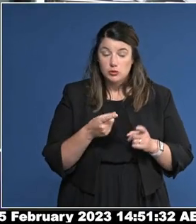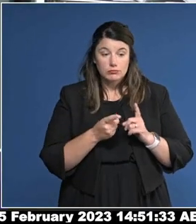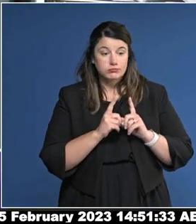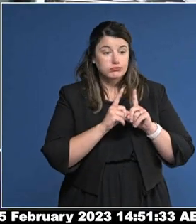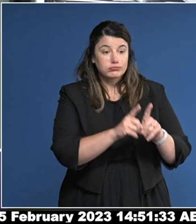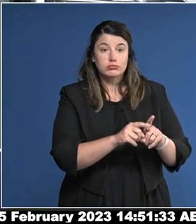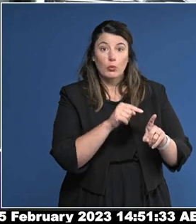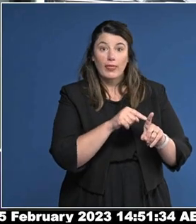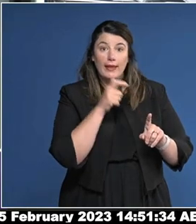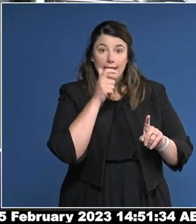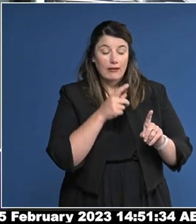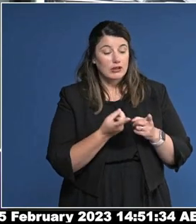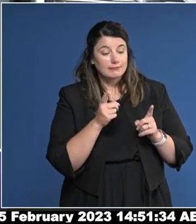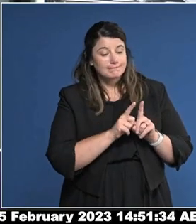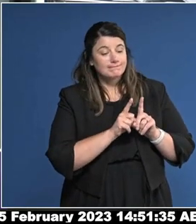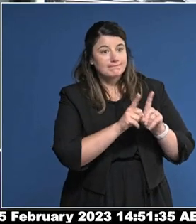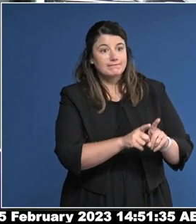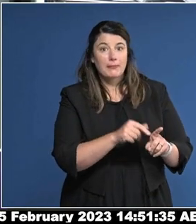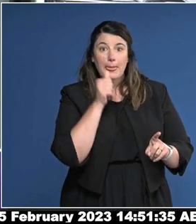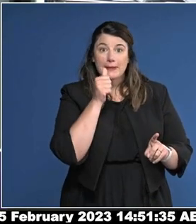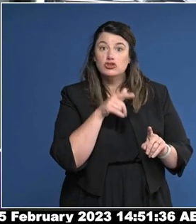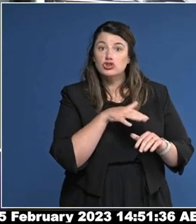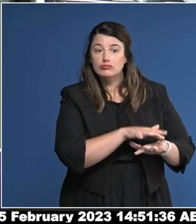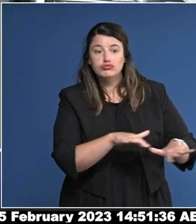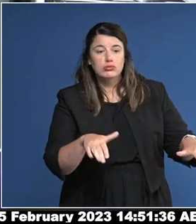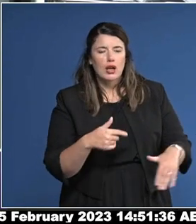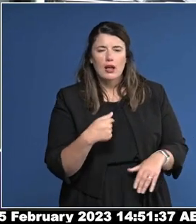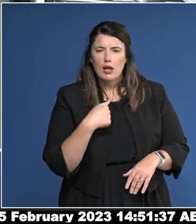That person says, "I want to go in and have a swim." And there is an undercurrent.